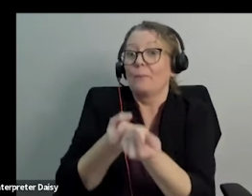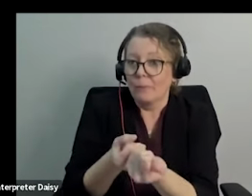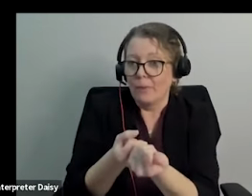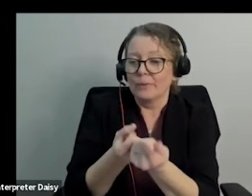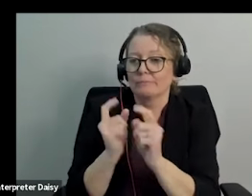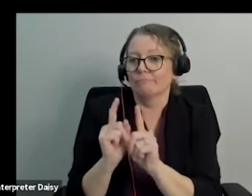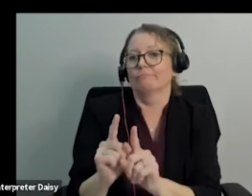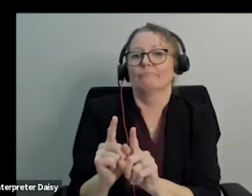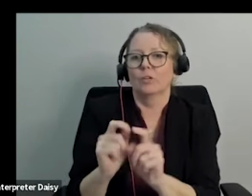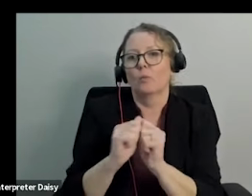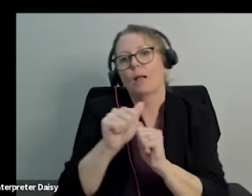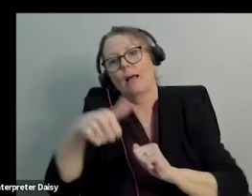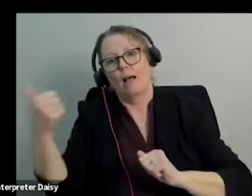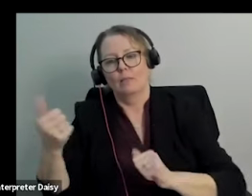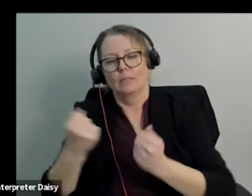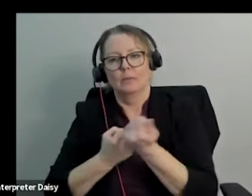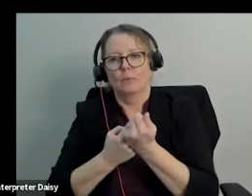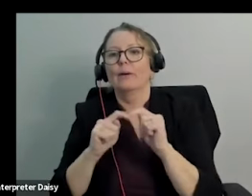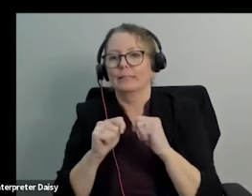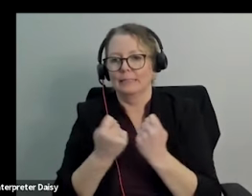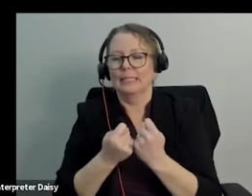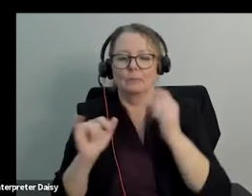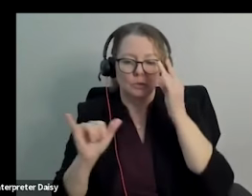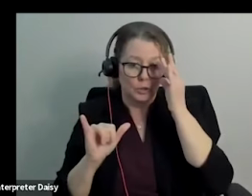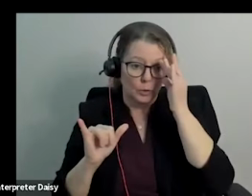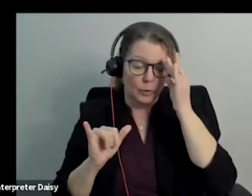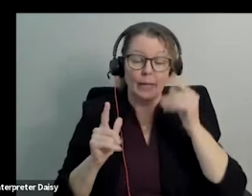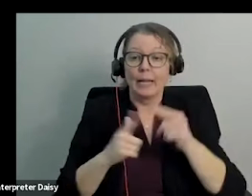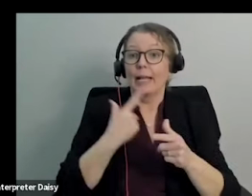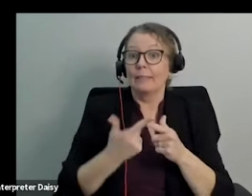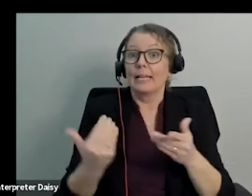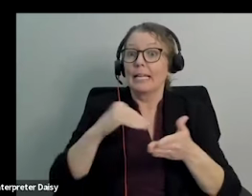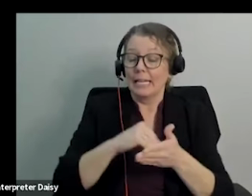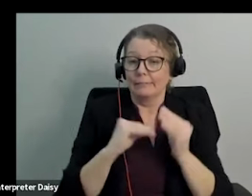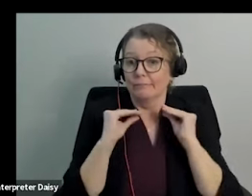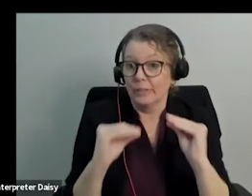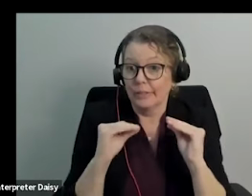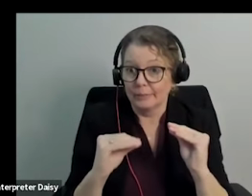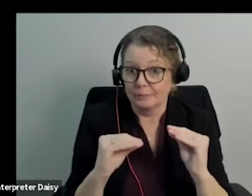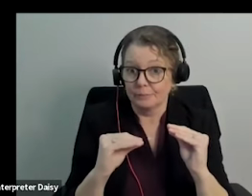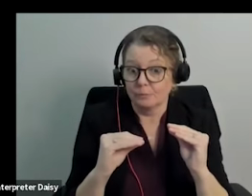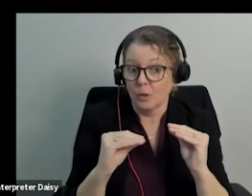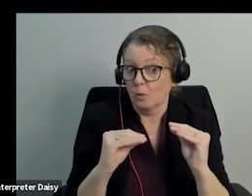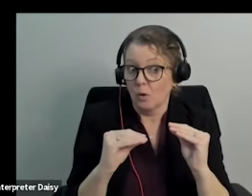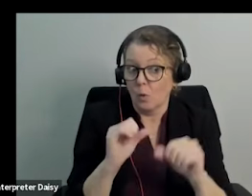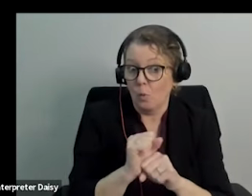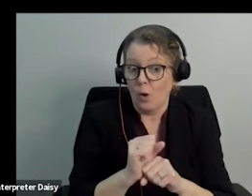with the other support team as well, and then you iterate because ultimately what works for one can't work for all